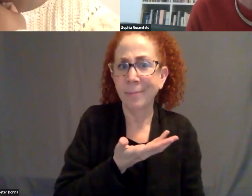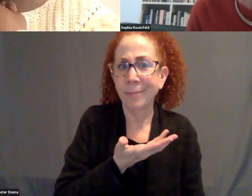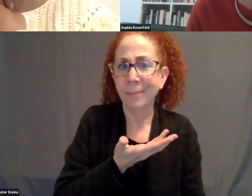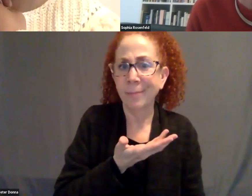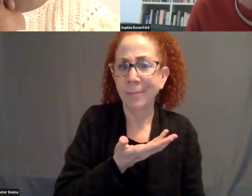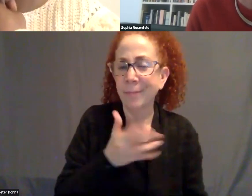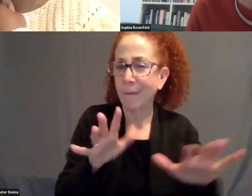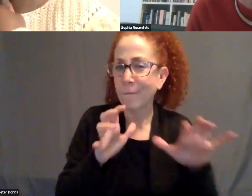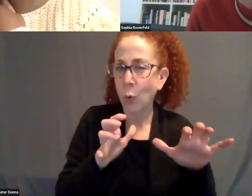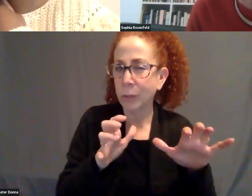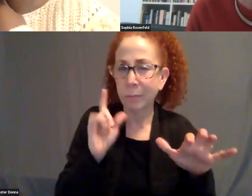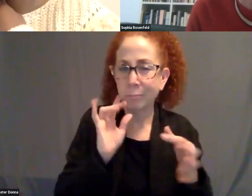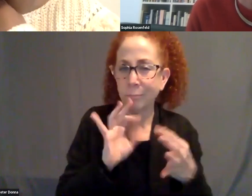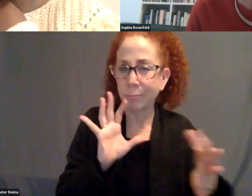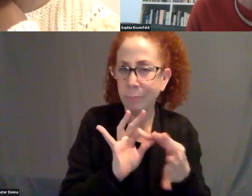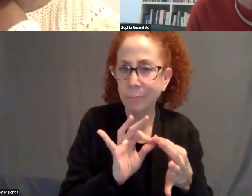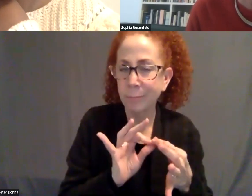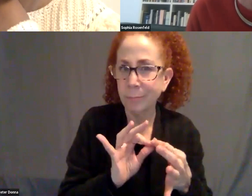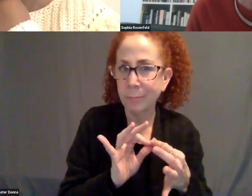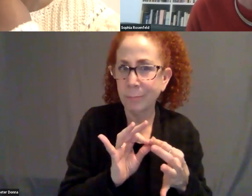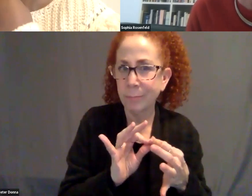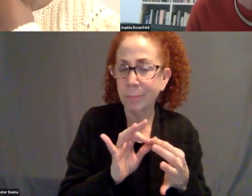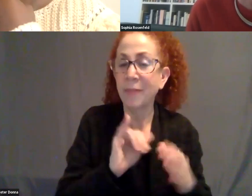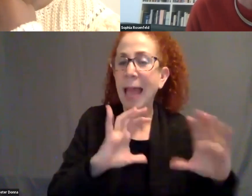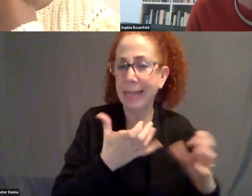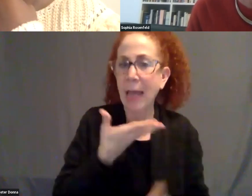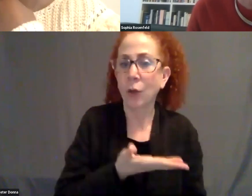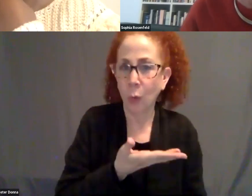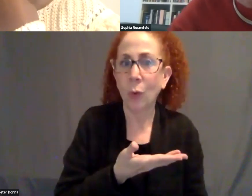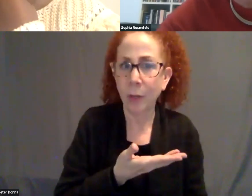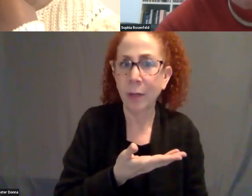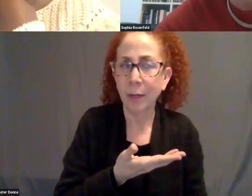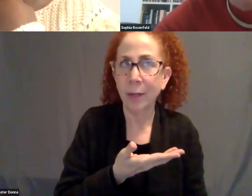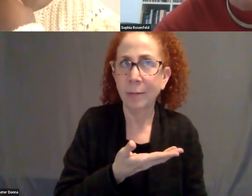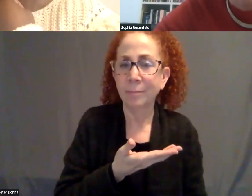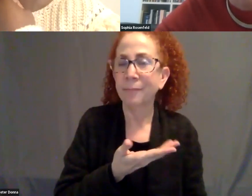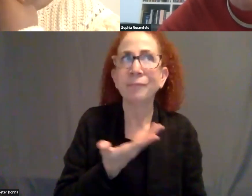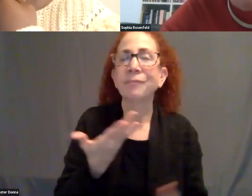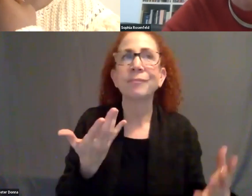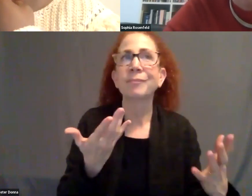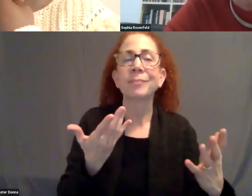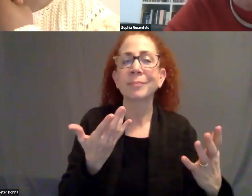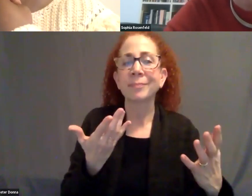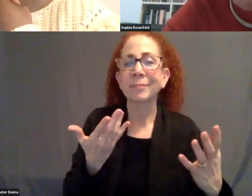that at same time, everyone on earth